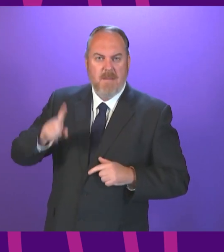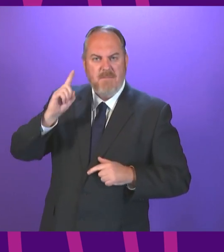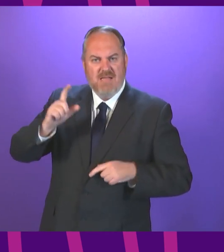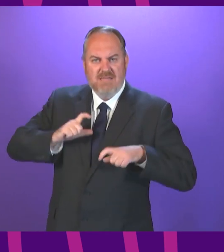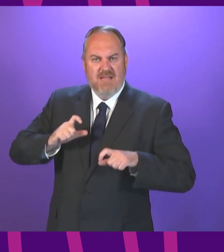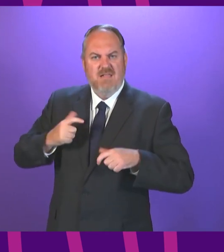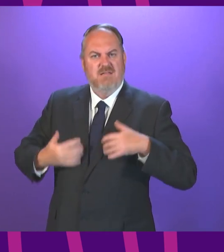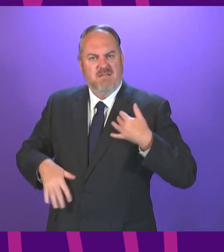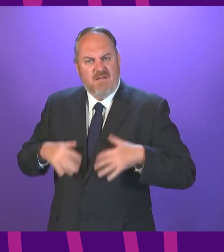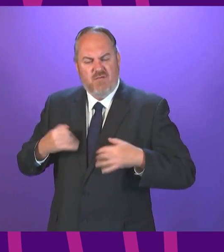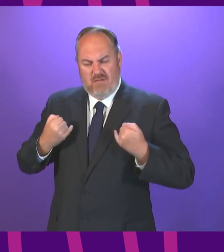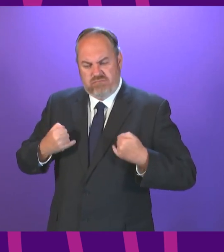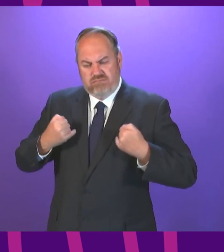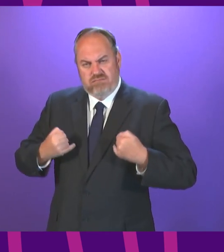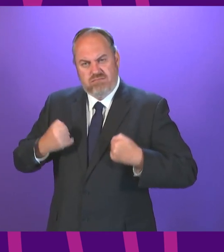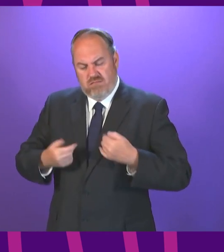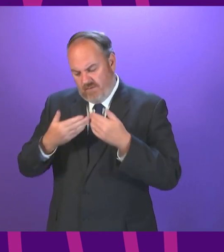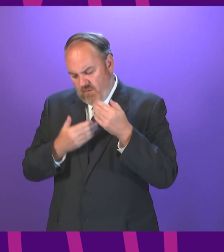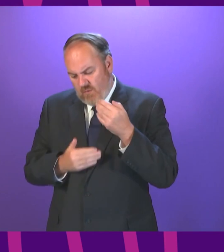It is important to remember that long Covid is a condition that experts